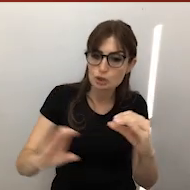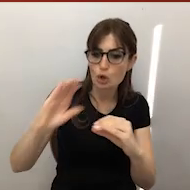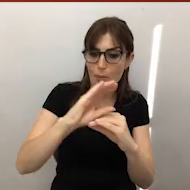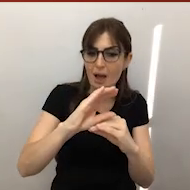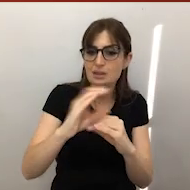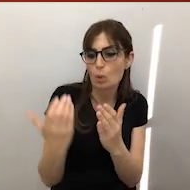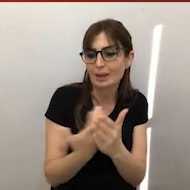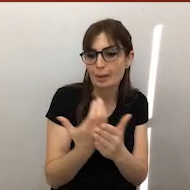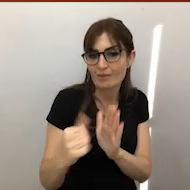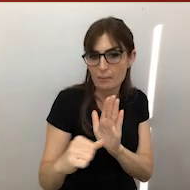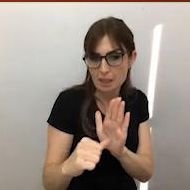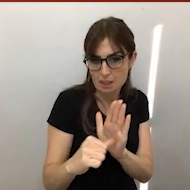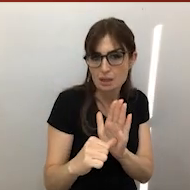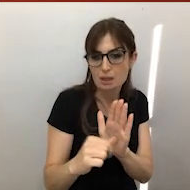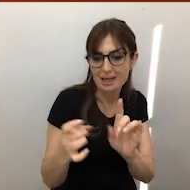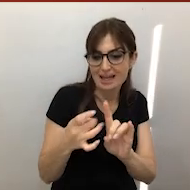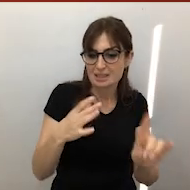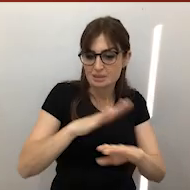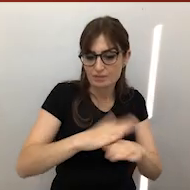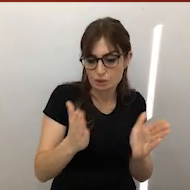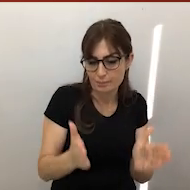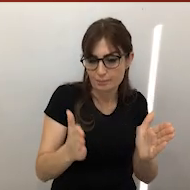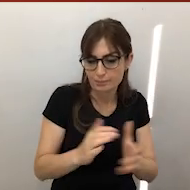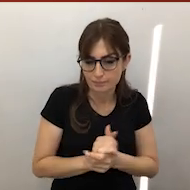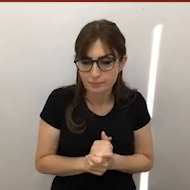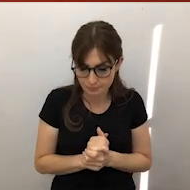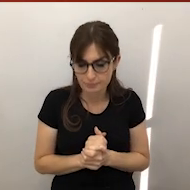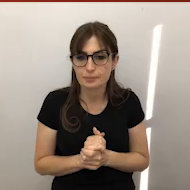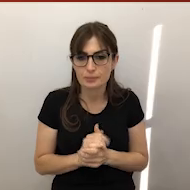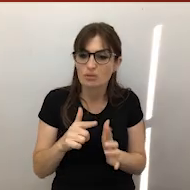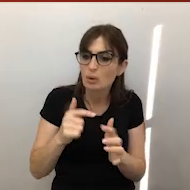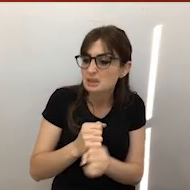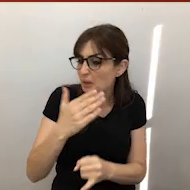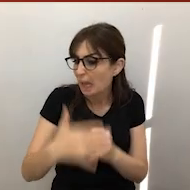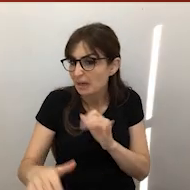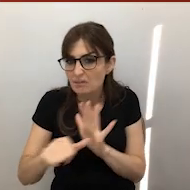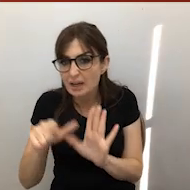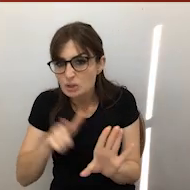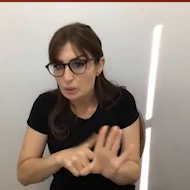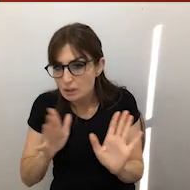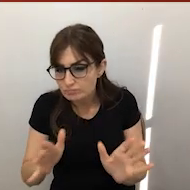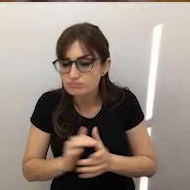or reserves, at a specific point in time. For example, the end of the financial year.